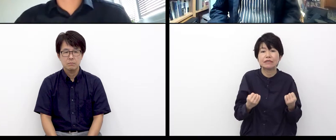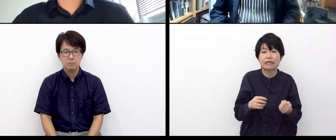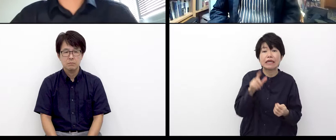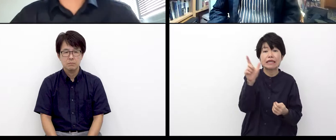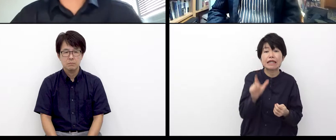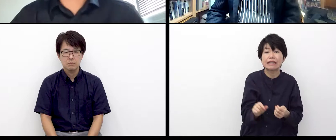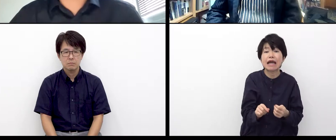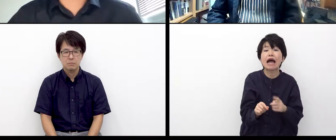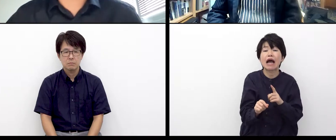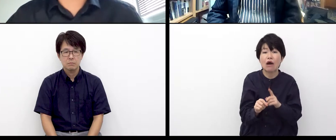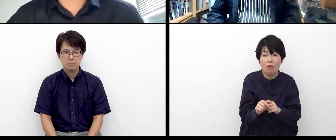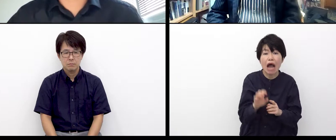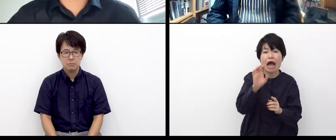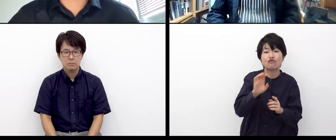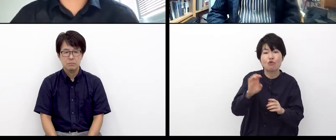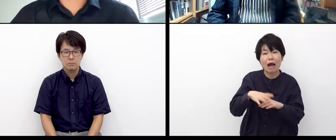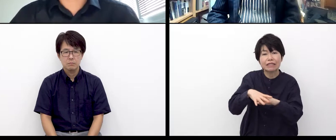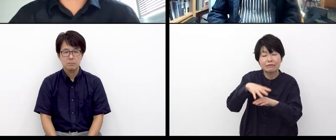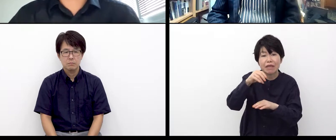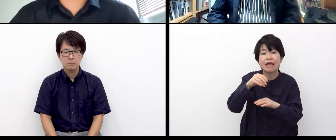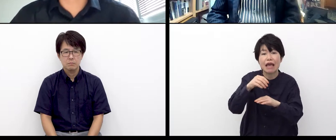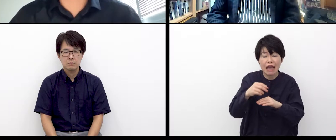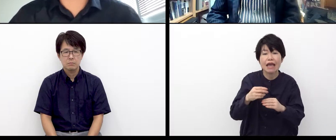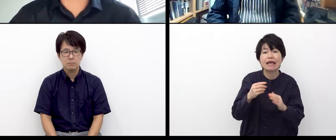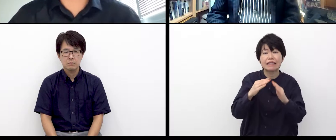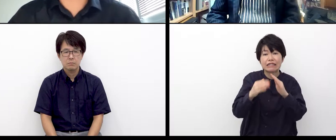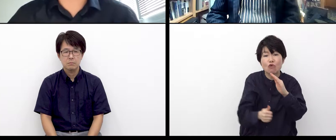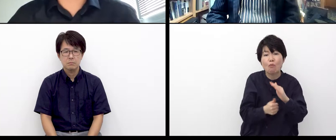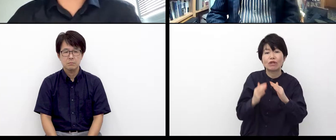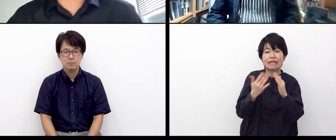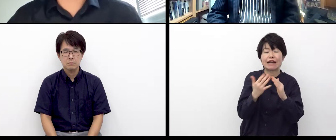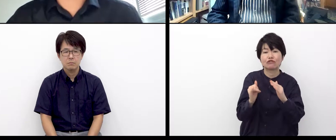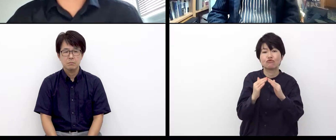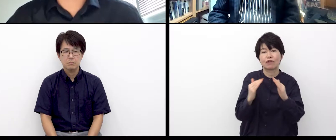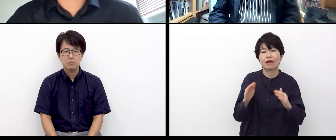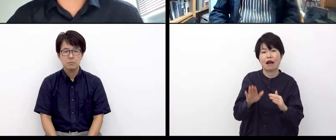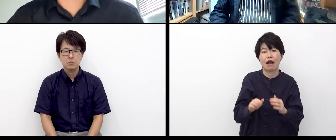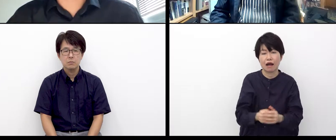Uh-huh. SAITO: The other day,